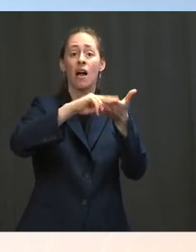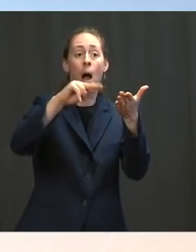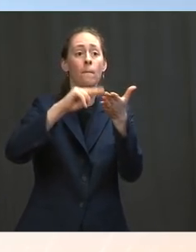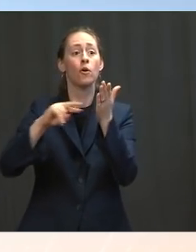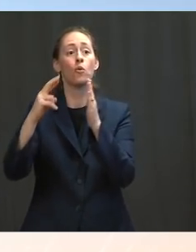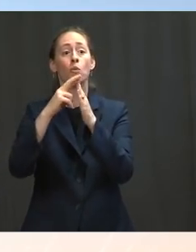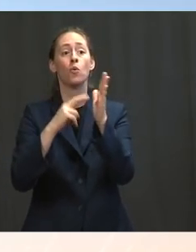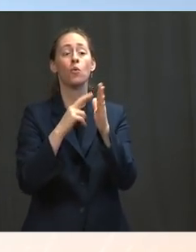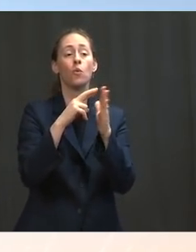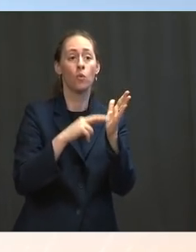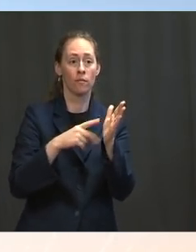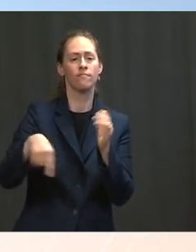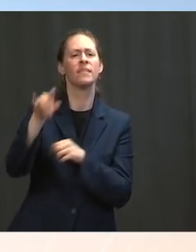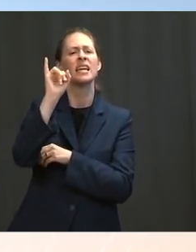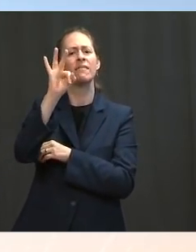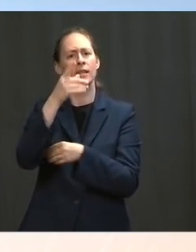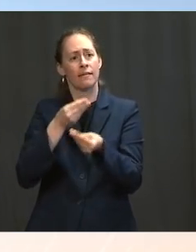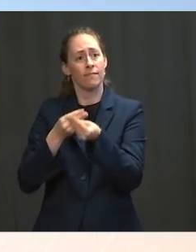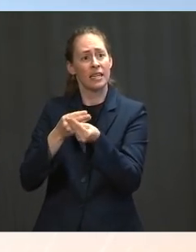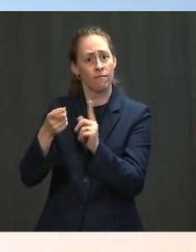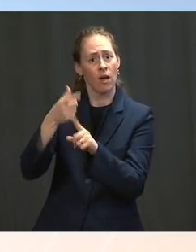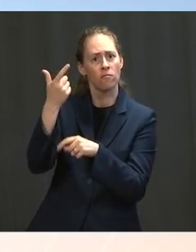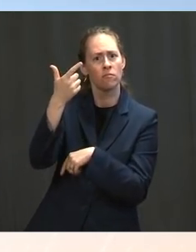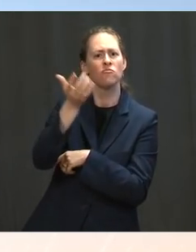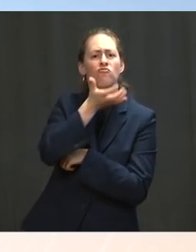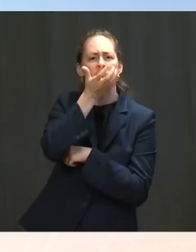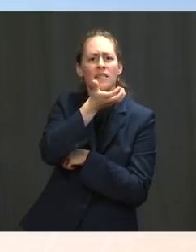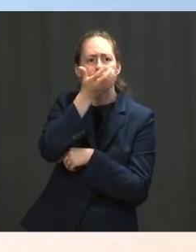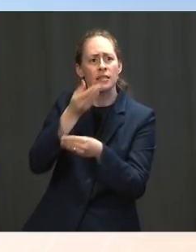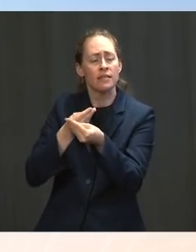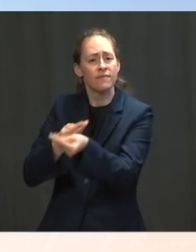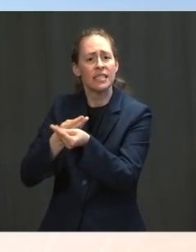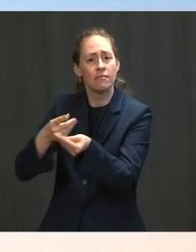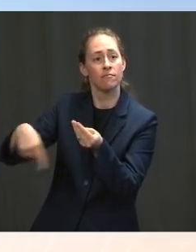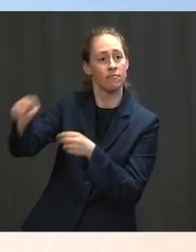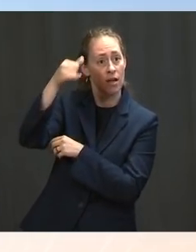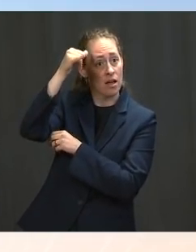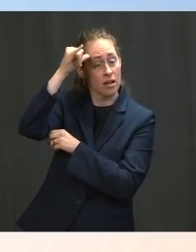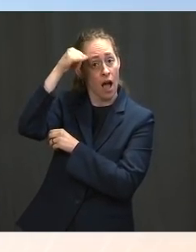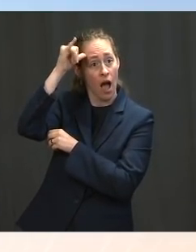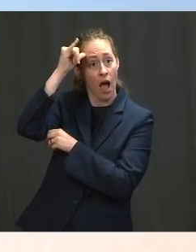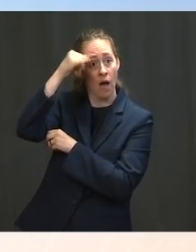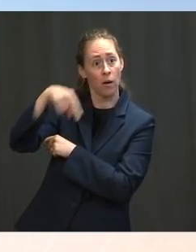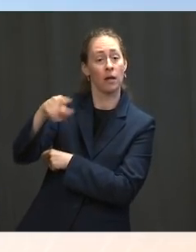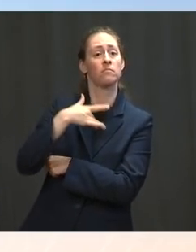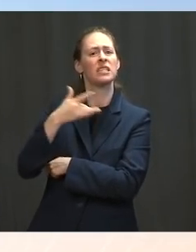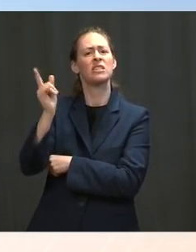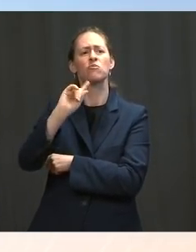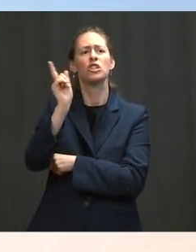is actually raised and slaughtered abroad, and then imported to the U.S. for processing. The President and the USDA believe